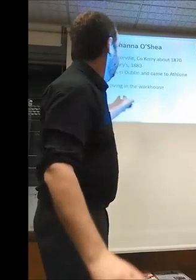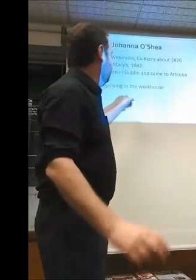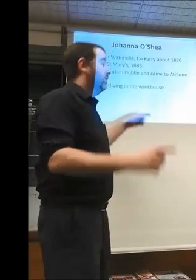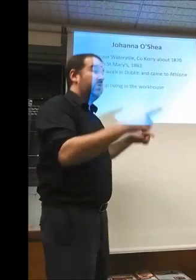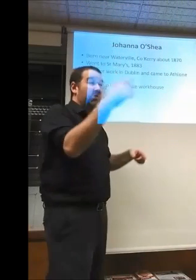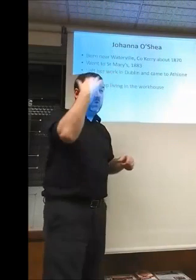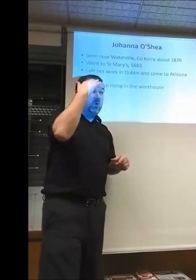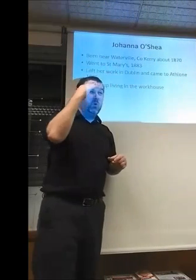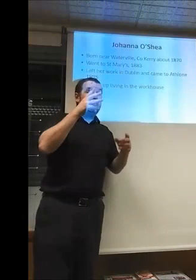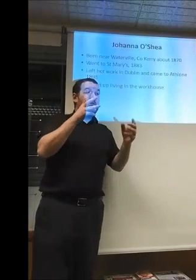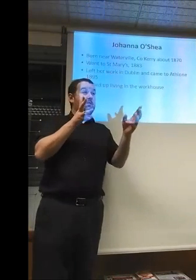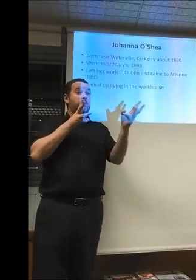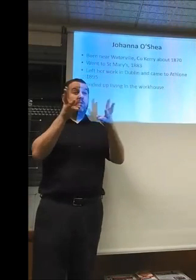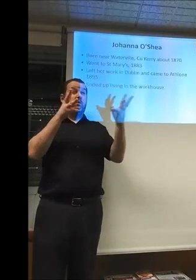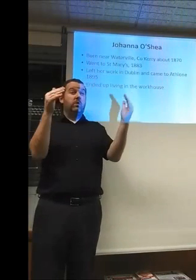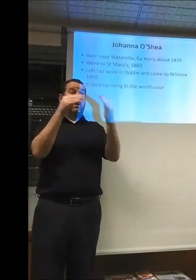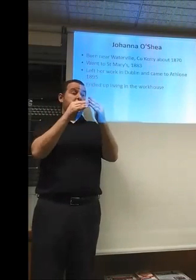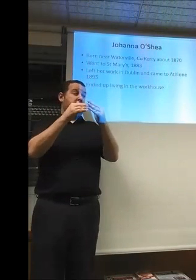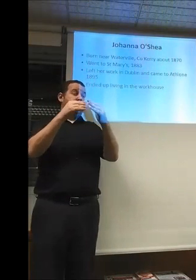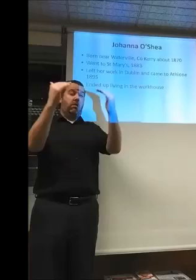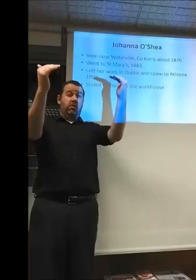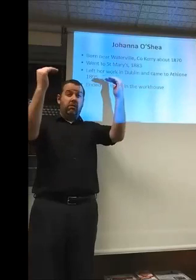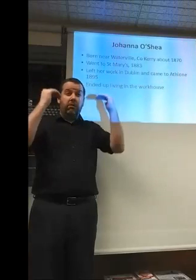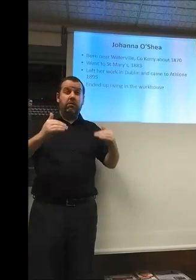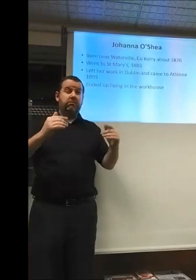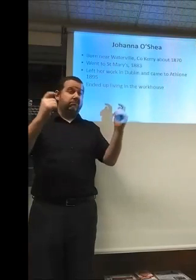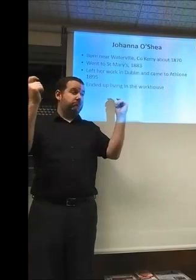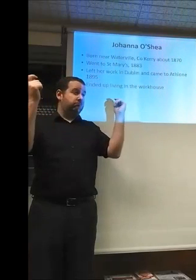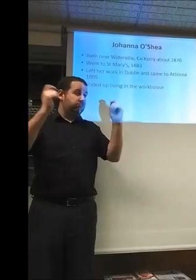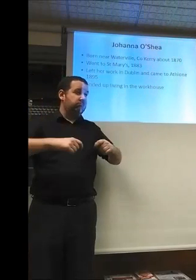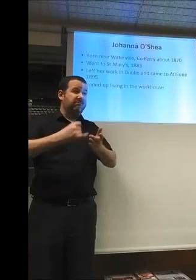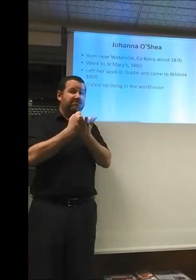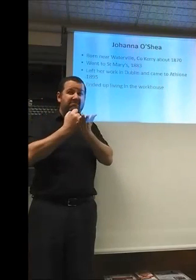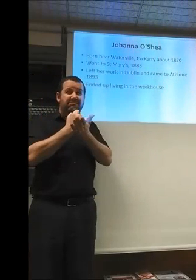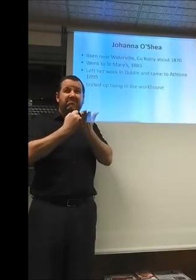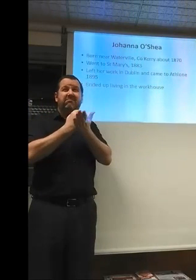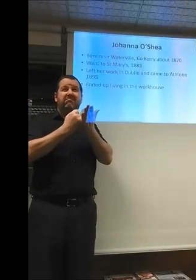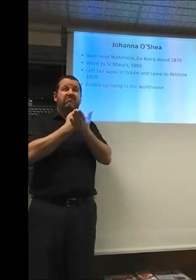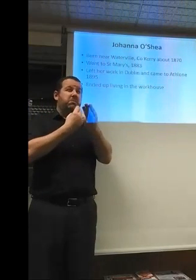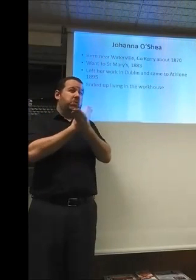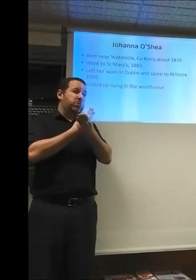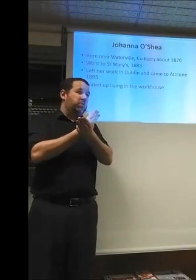in Dundrum, you know the famous huge mental asylum in Dundrum.